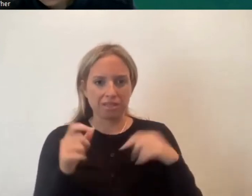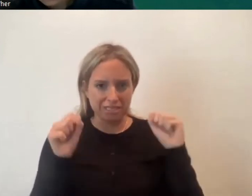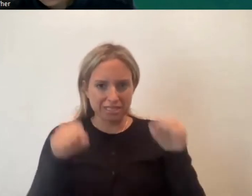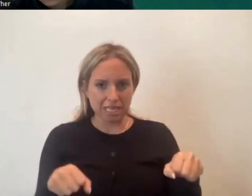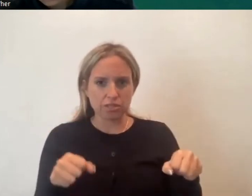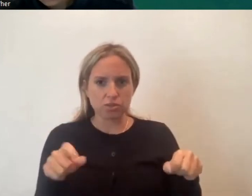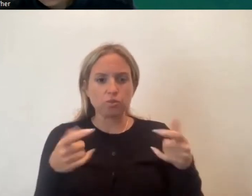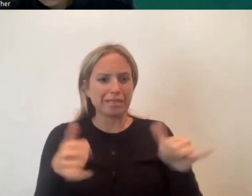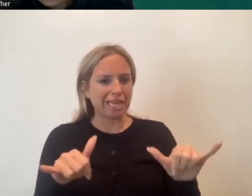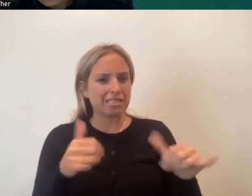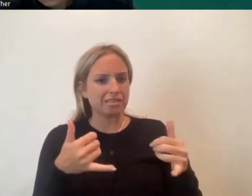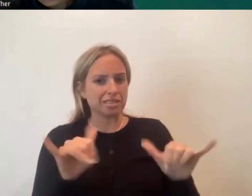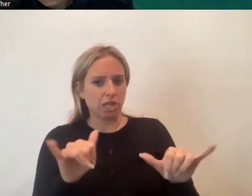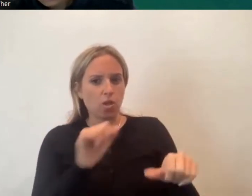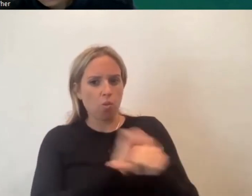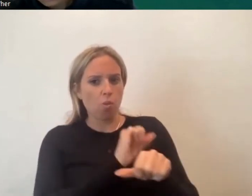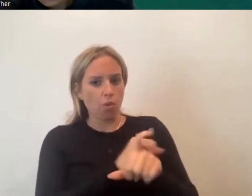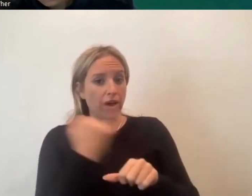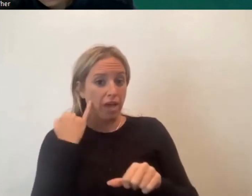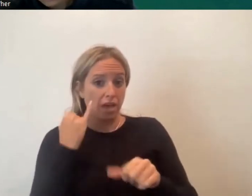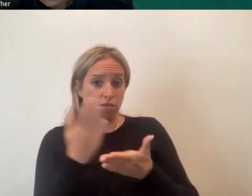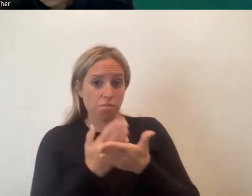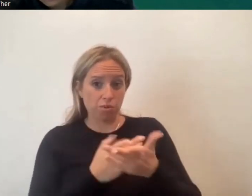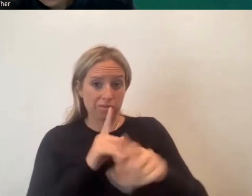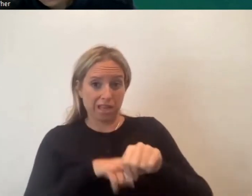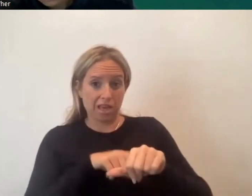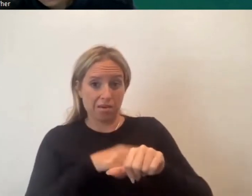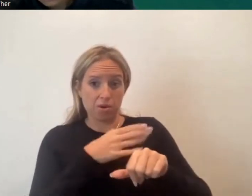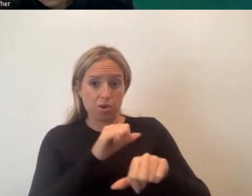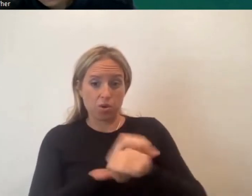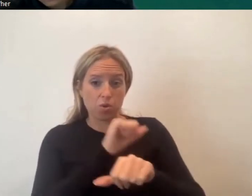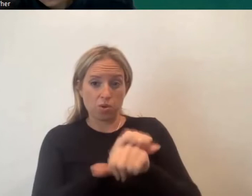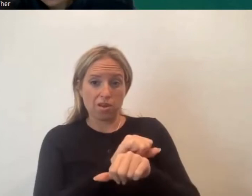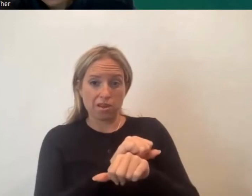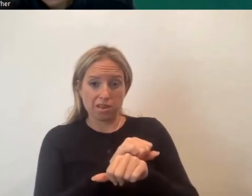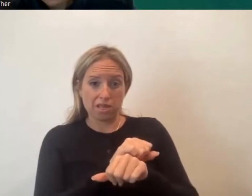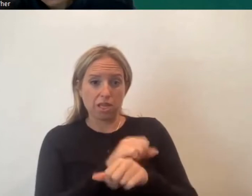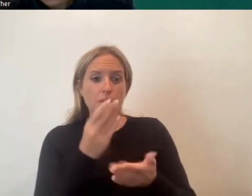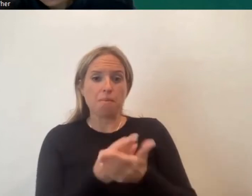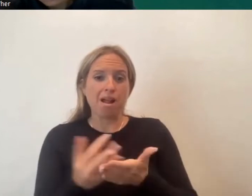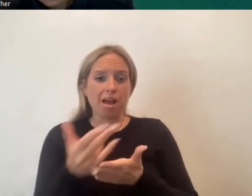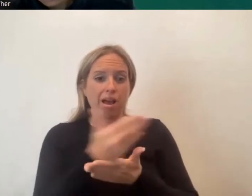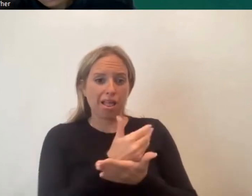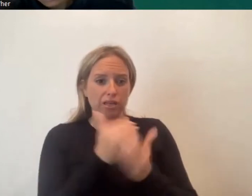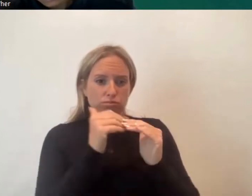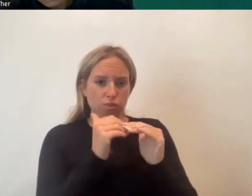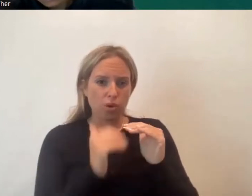As long as you are working part time and you're earning below substantial gainful activity.